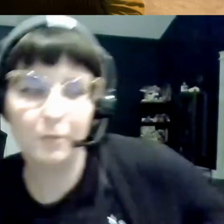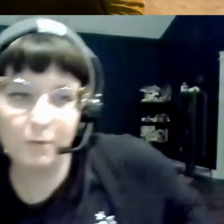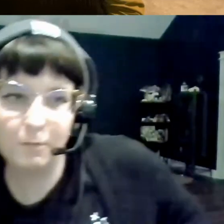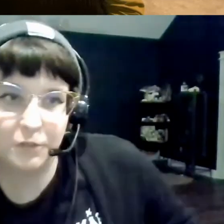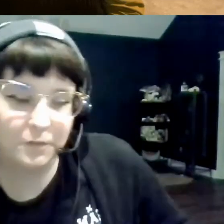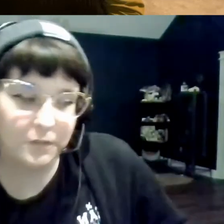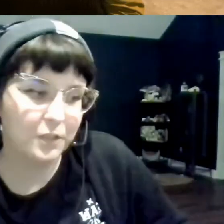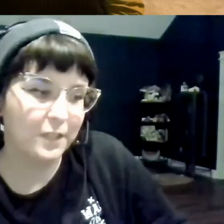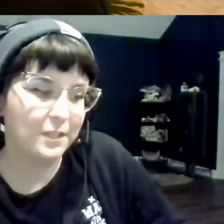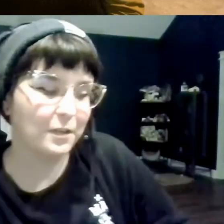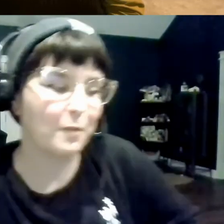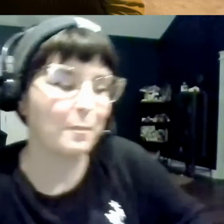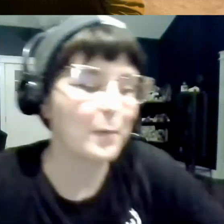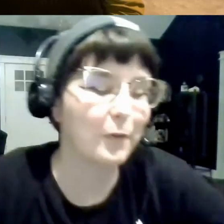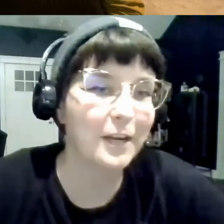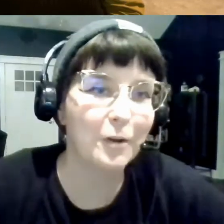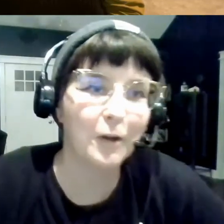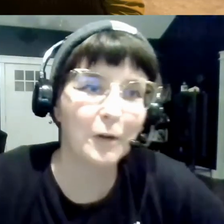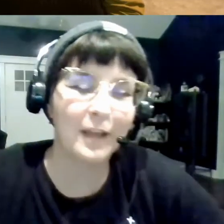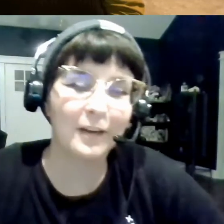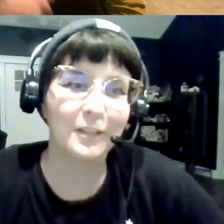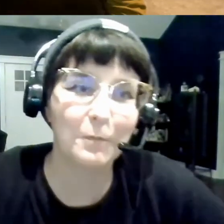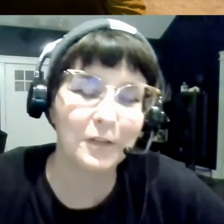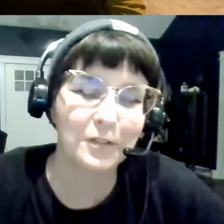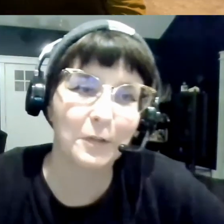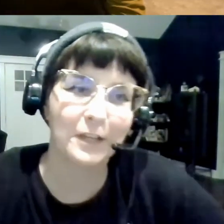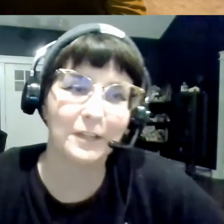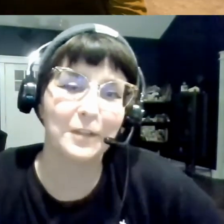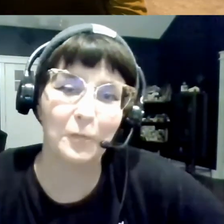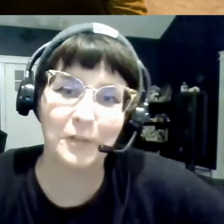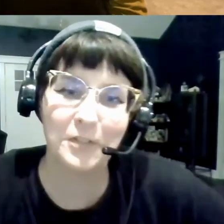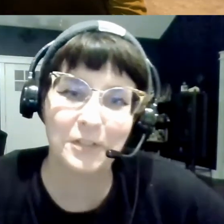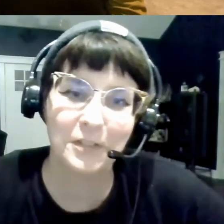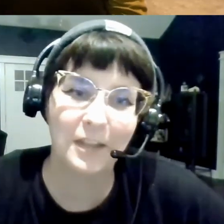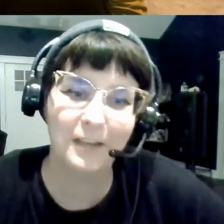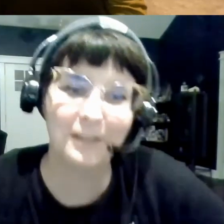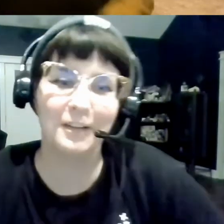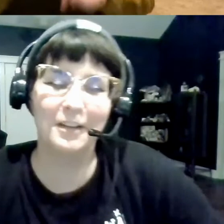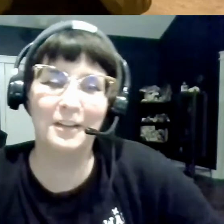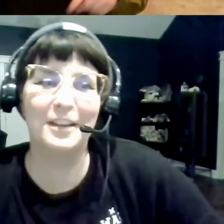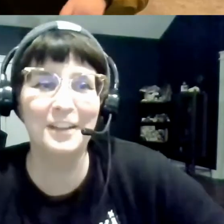Afton, I don't know what you suggest. My brain automatically went to a selfish thing,